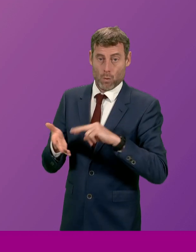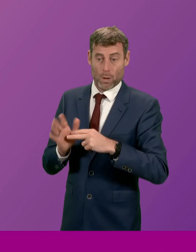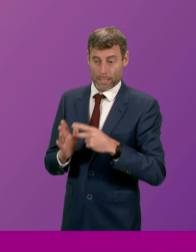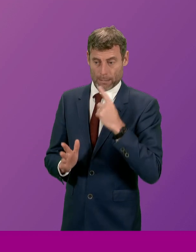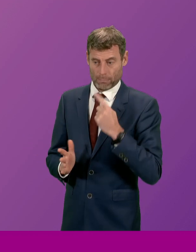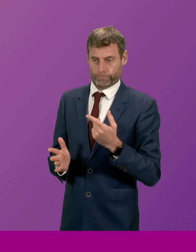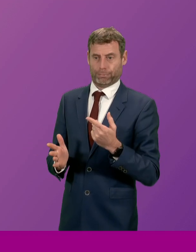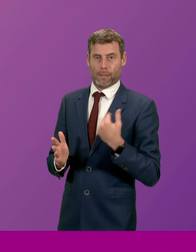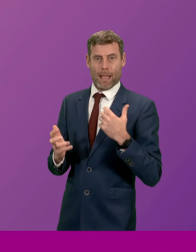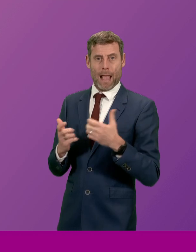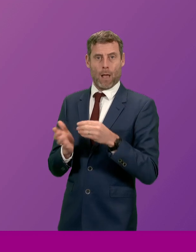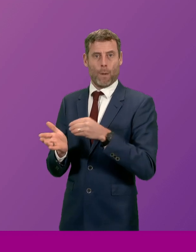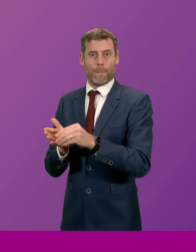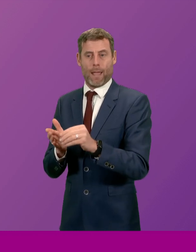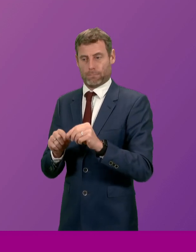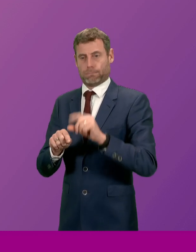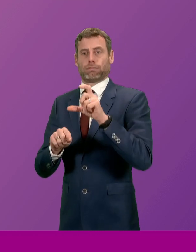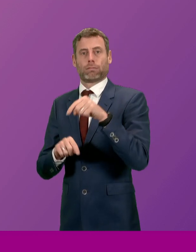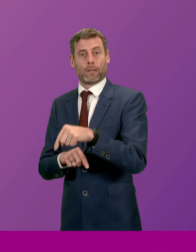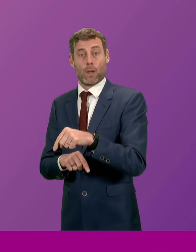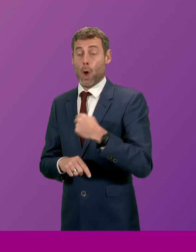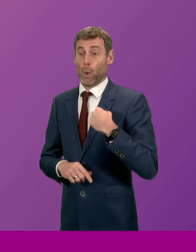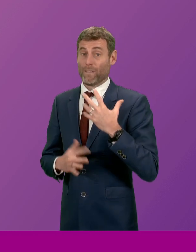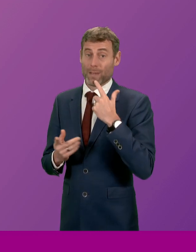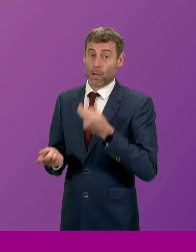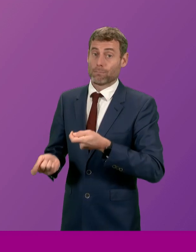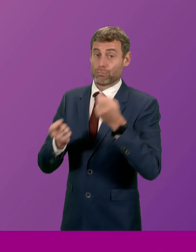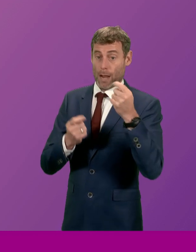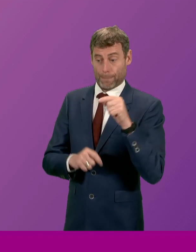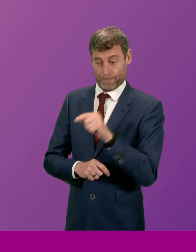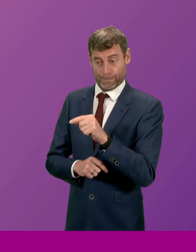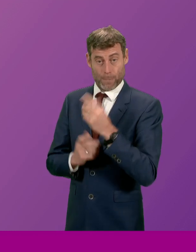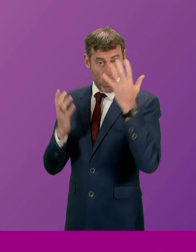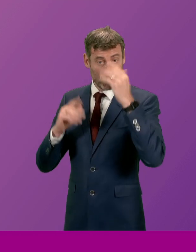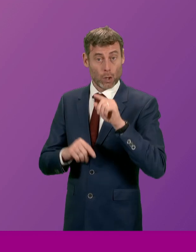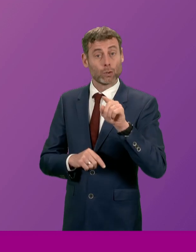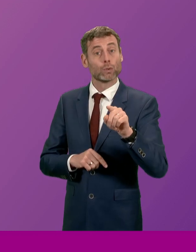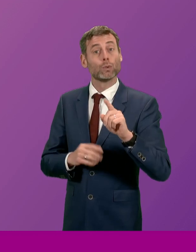with me today. As the Cabinet Secretary for Finance and Local Government said